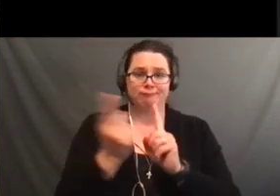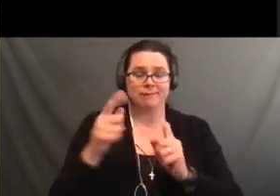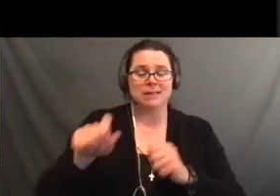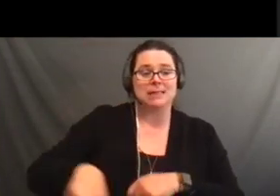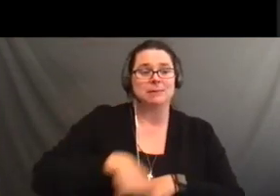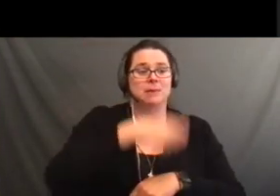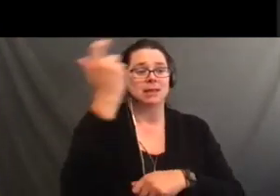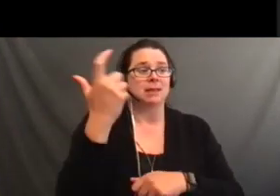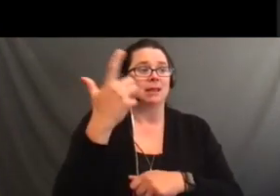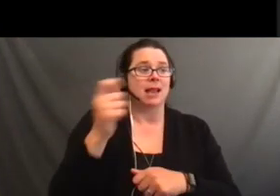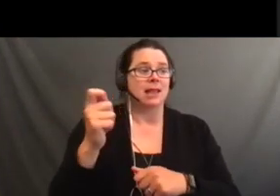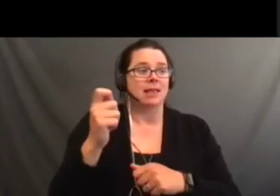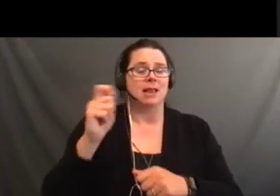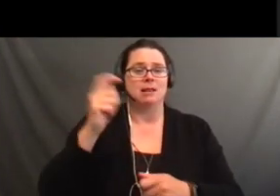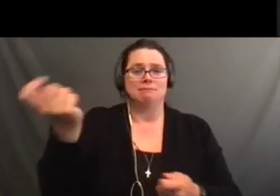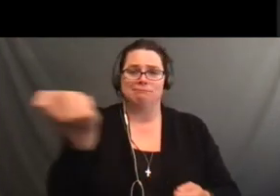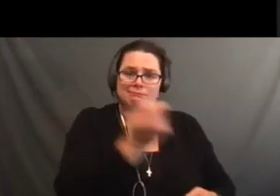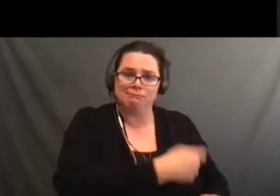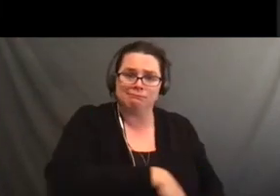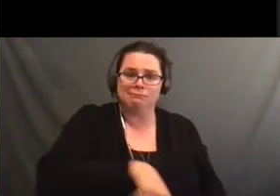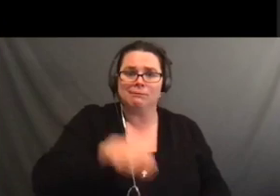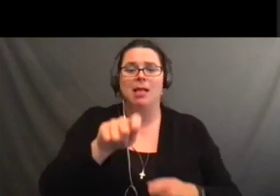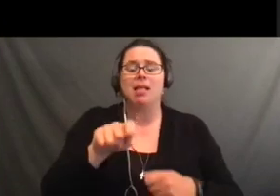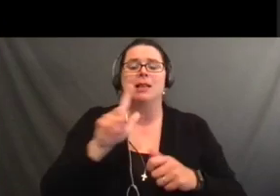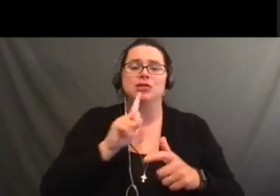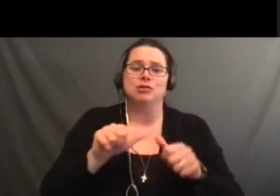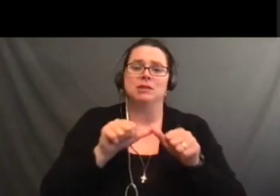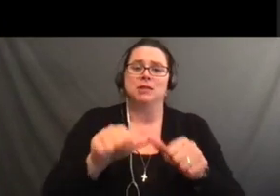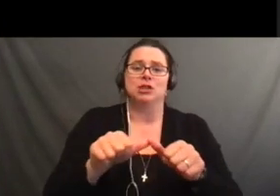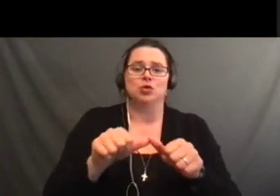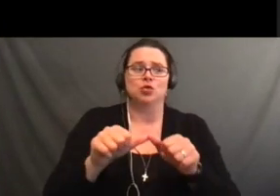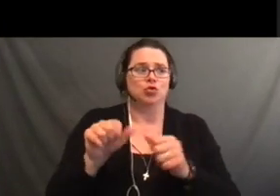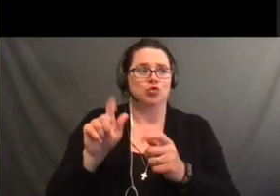something or like a flute or something.